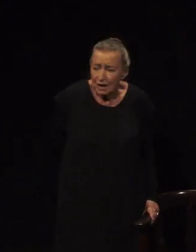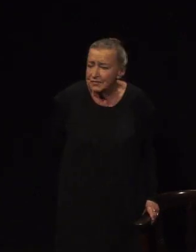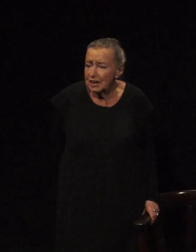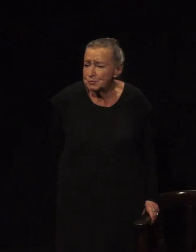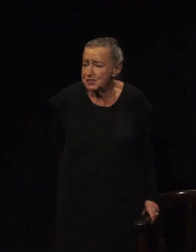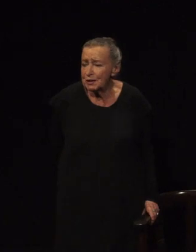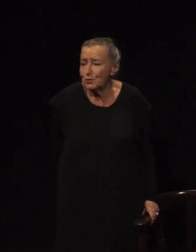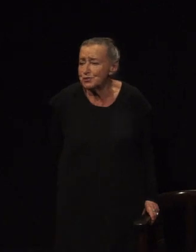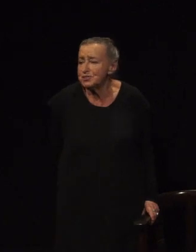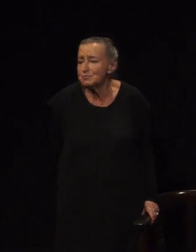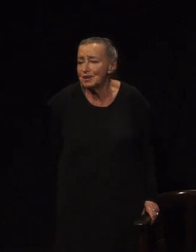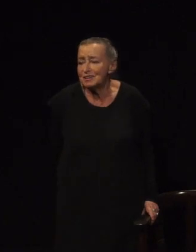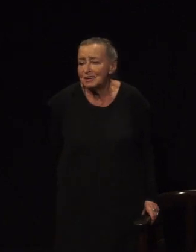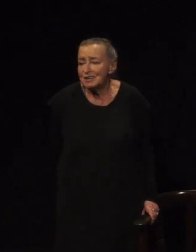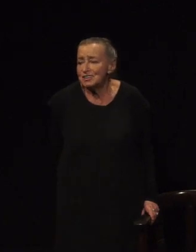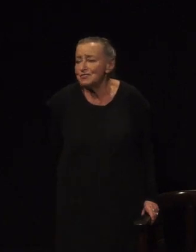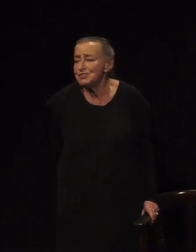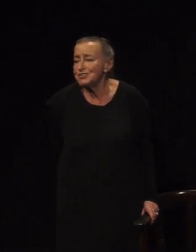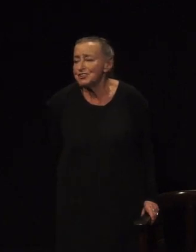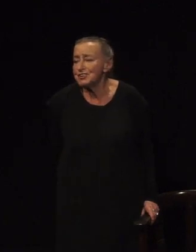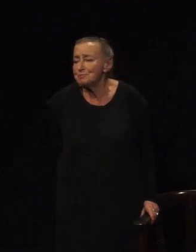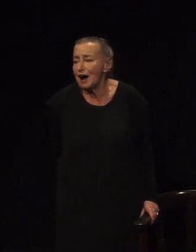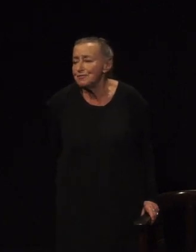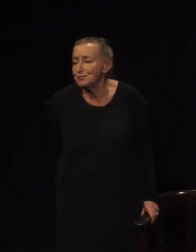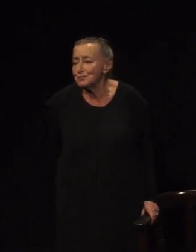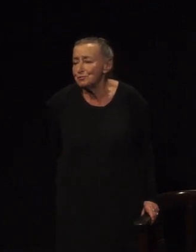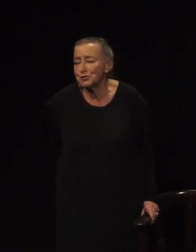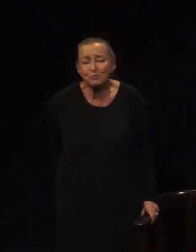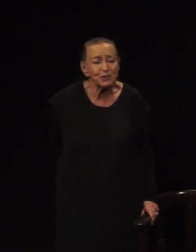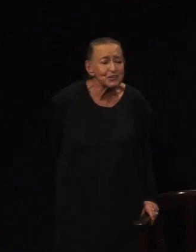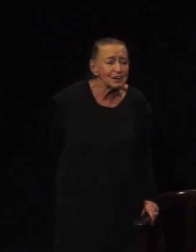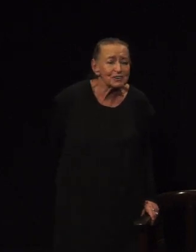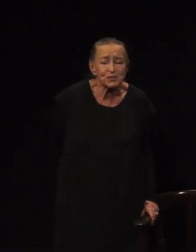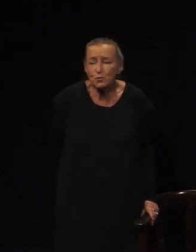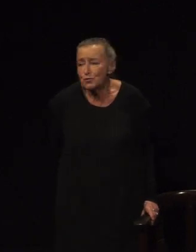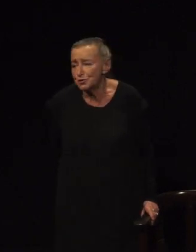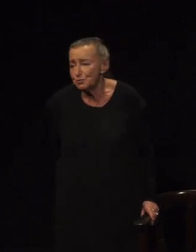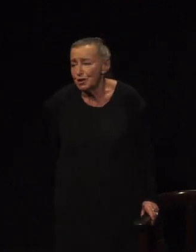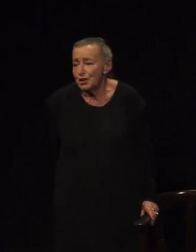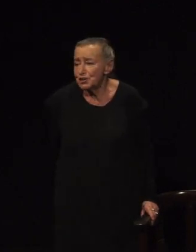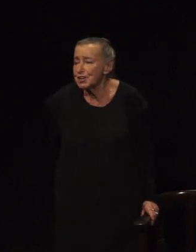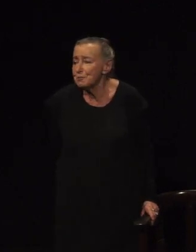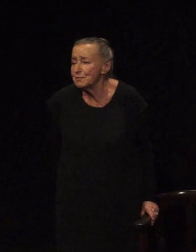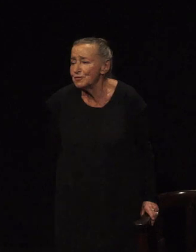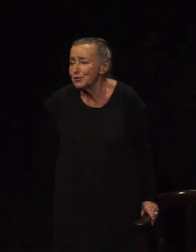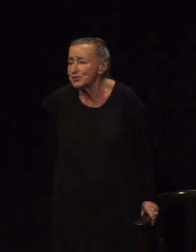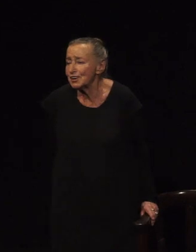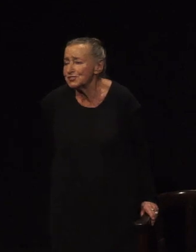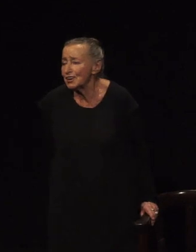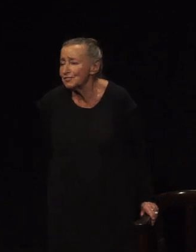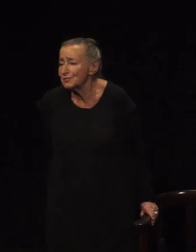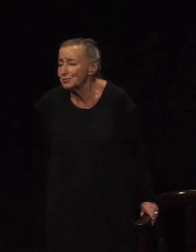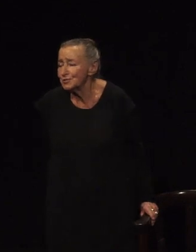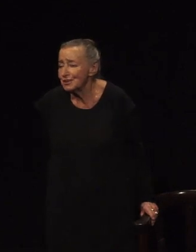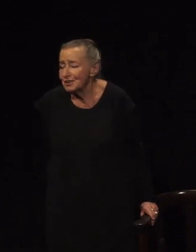At the start of winter Jankiel had gone off somewhere. Now he'd returned with the general staff.